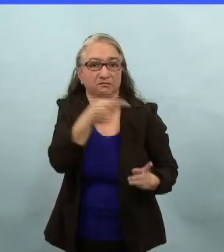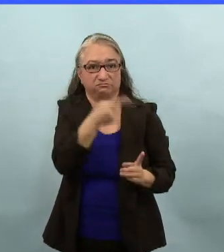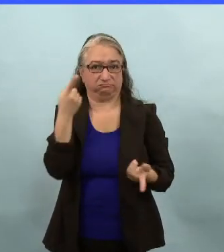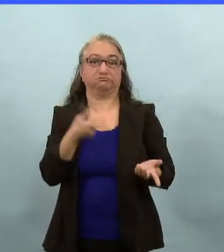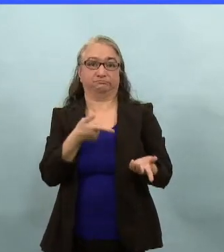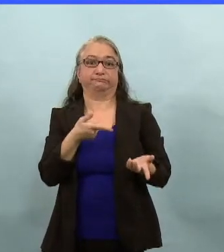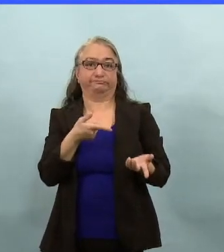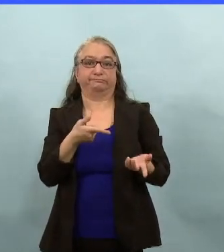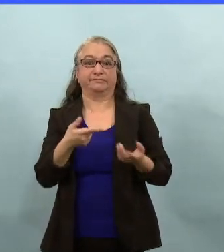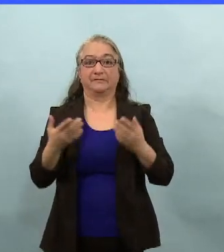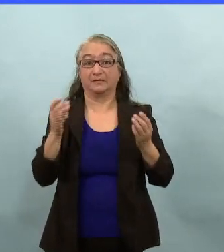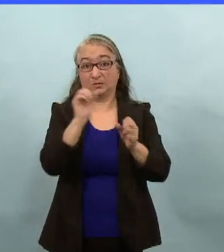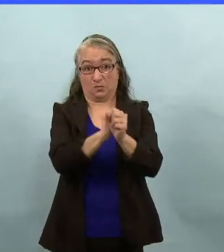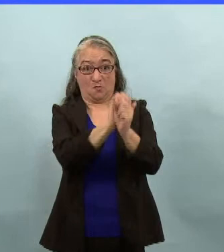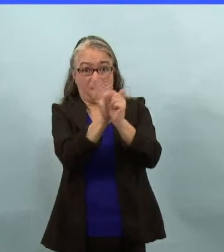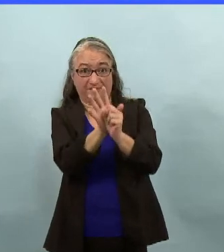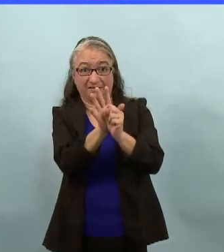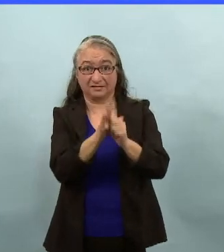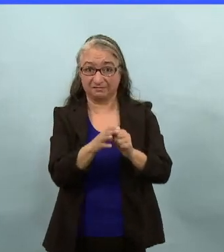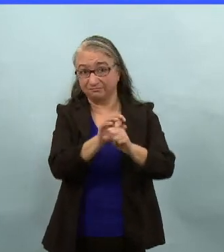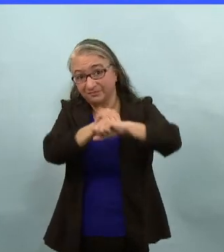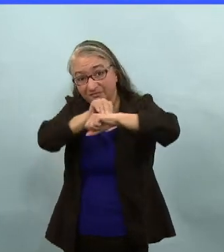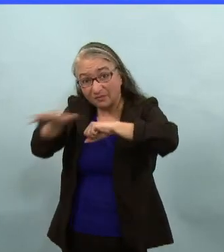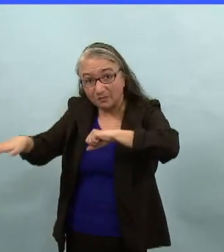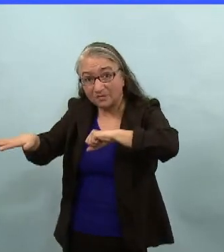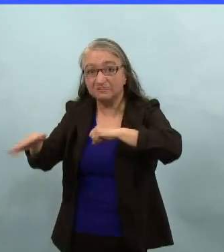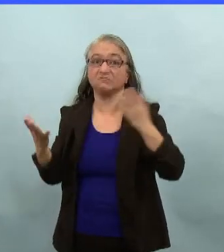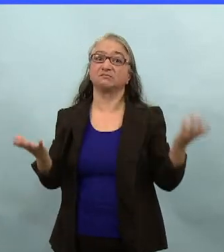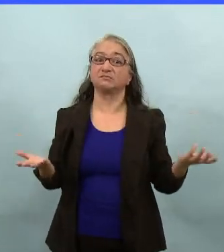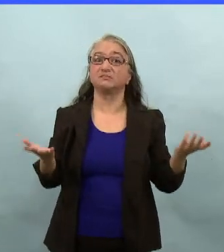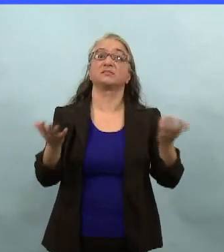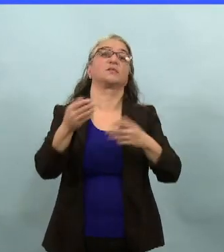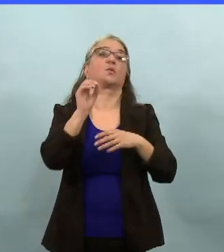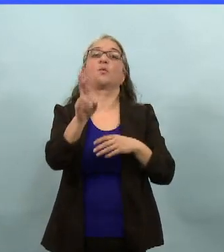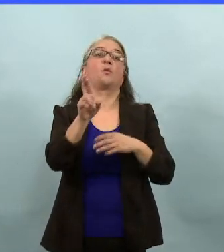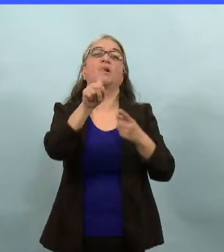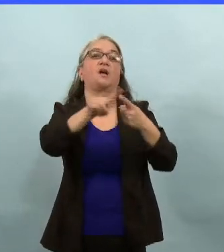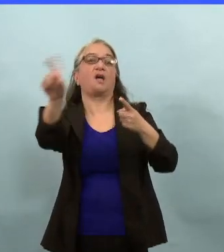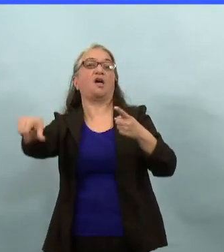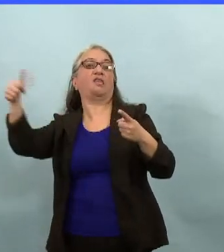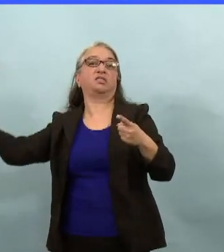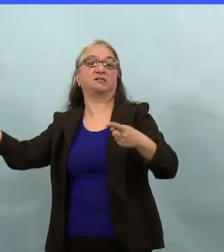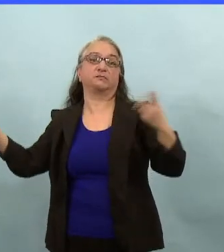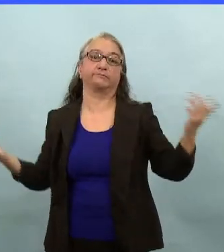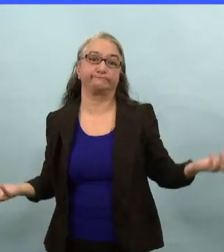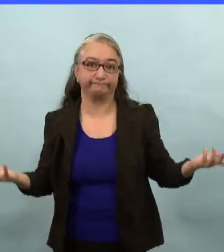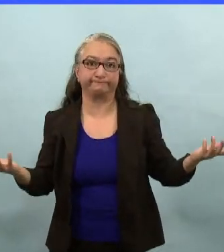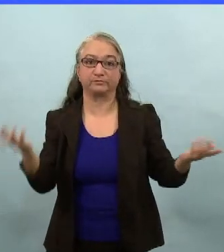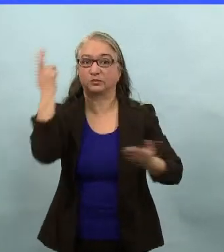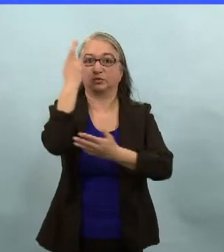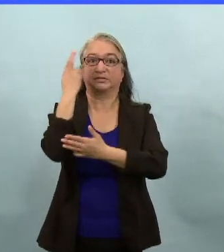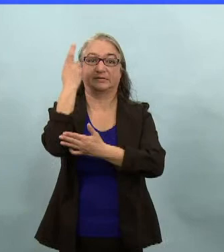their condition did it contribute and what we are able to see is exactly what i reported today and